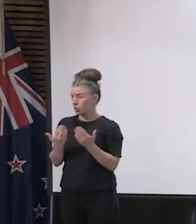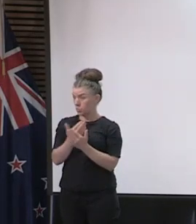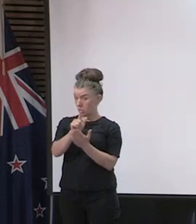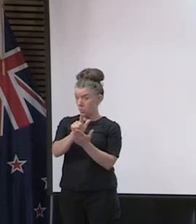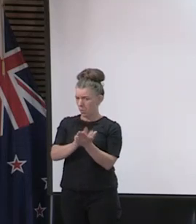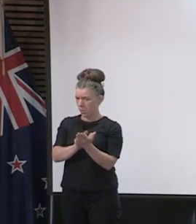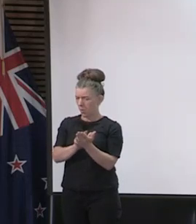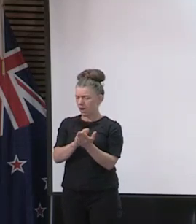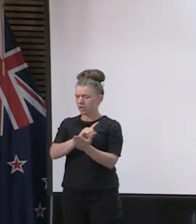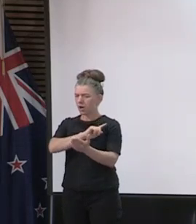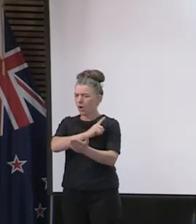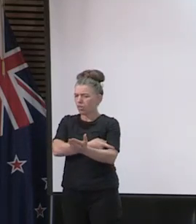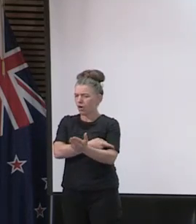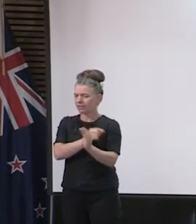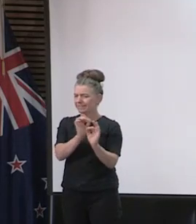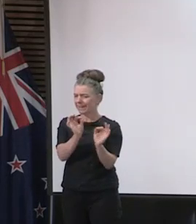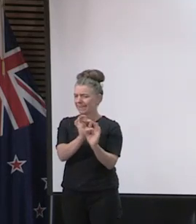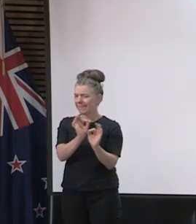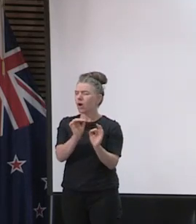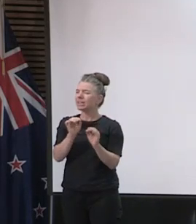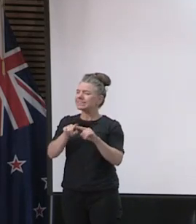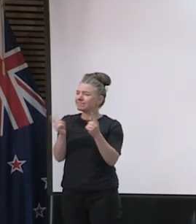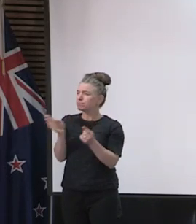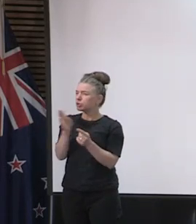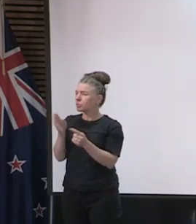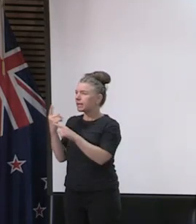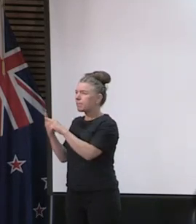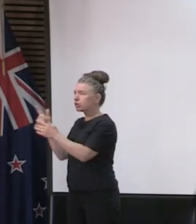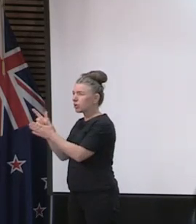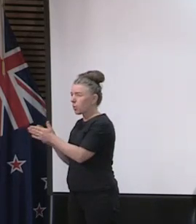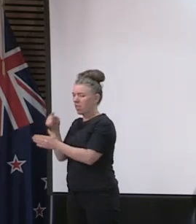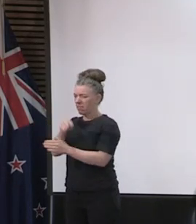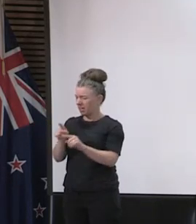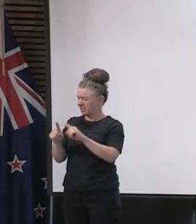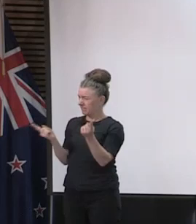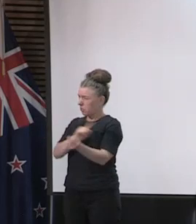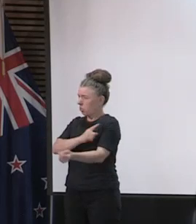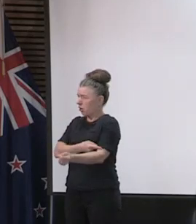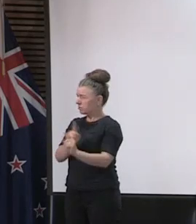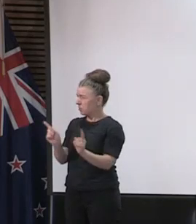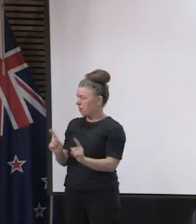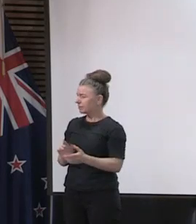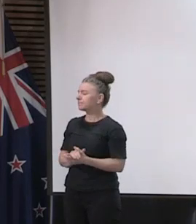the front? What powers aren't in the new legislation that have been held under the emergency powers.